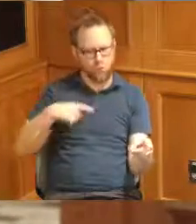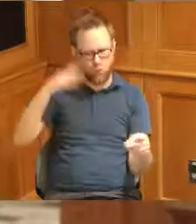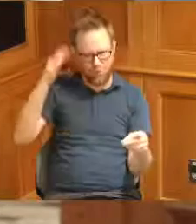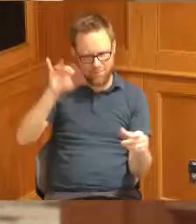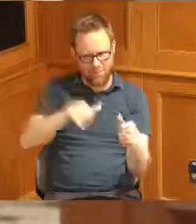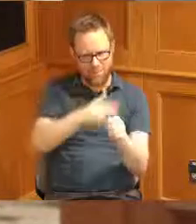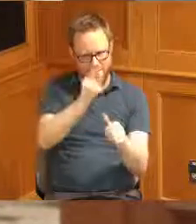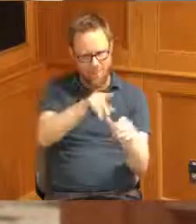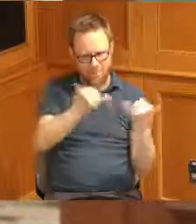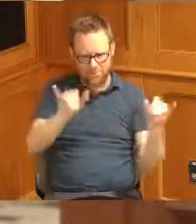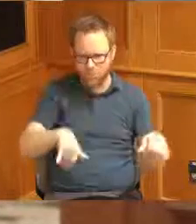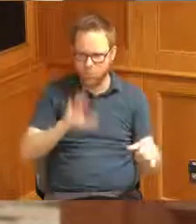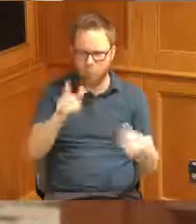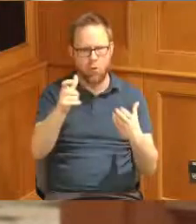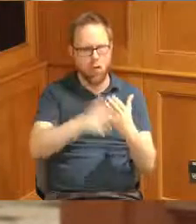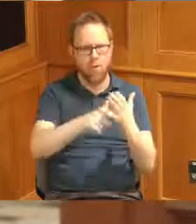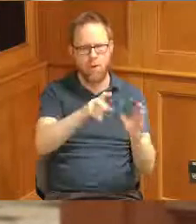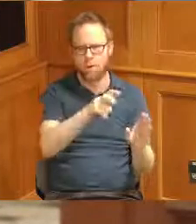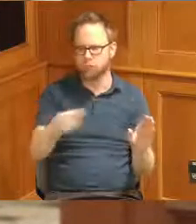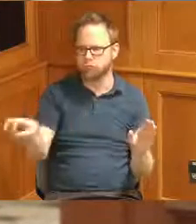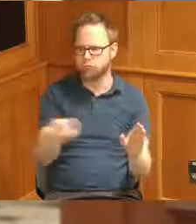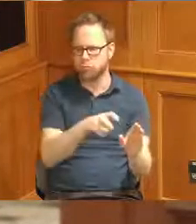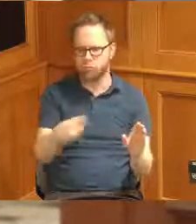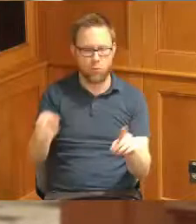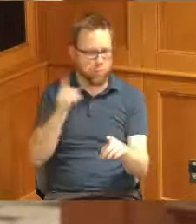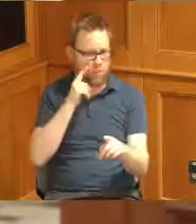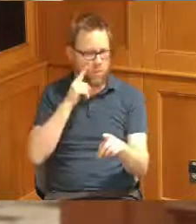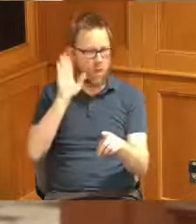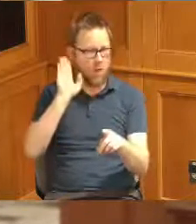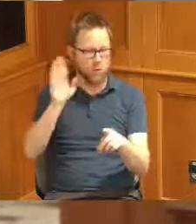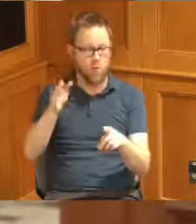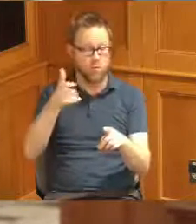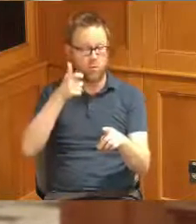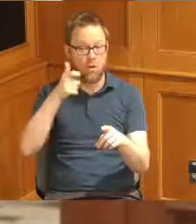systems were automatically routing calls at the city of Cincinnati as they have done in other